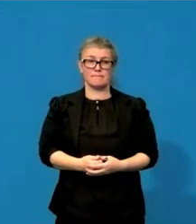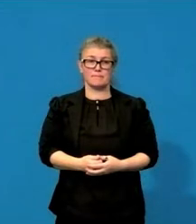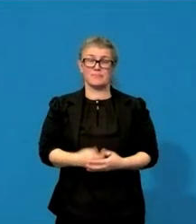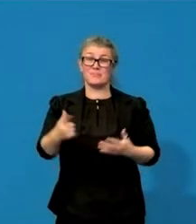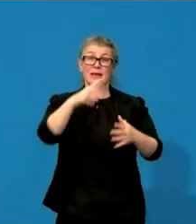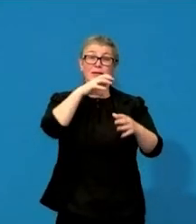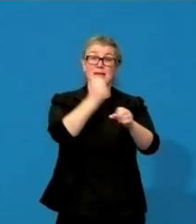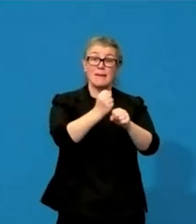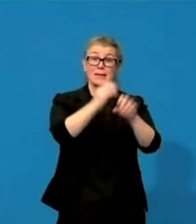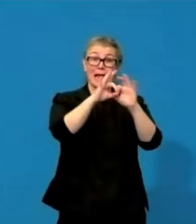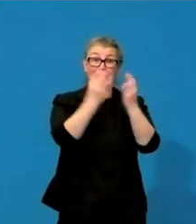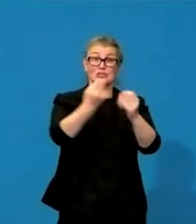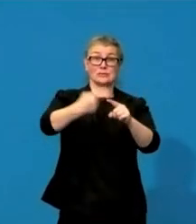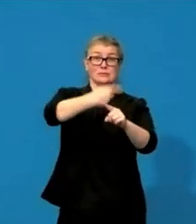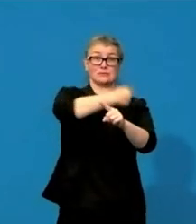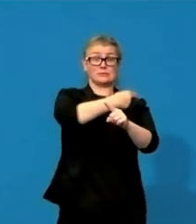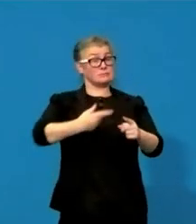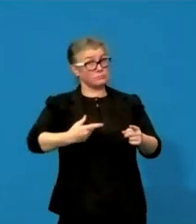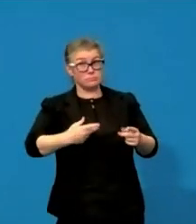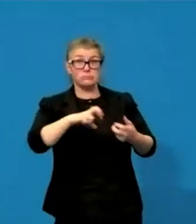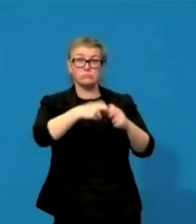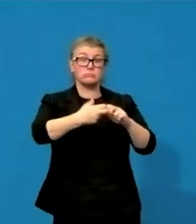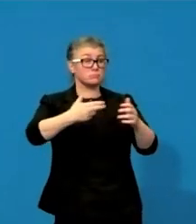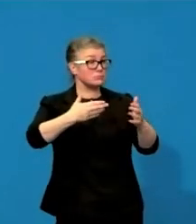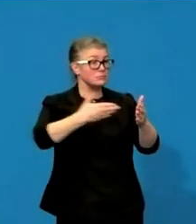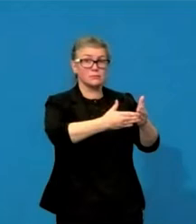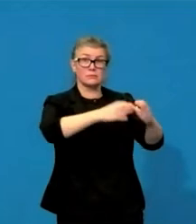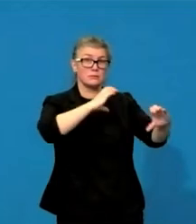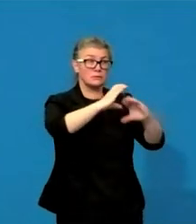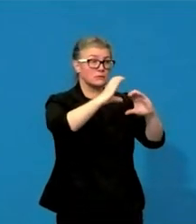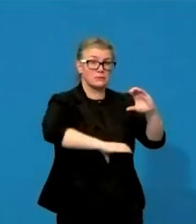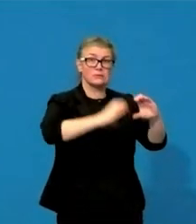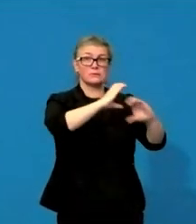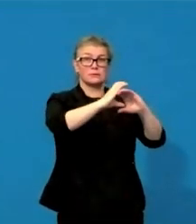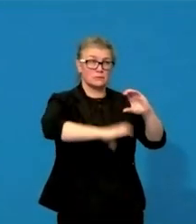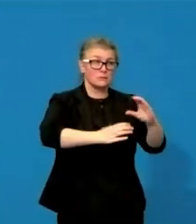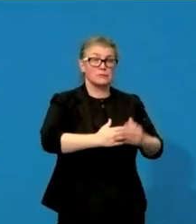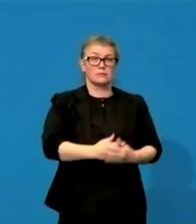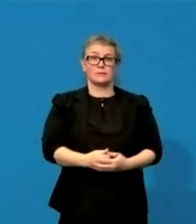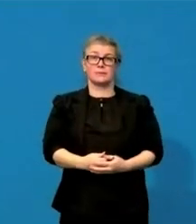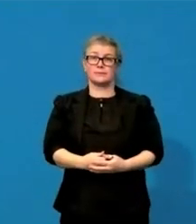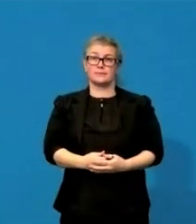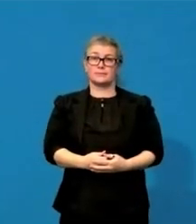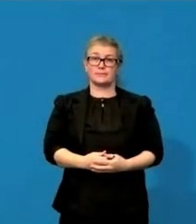various descriptions. June and Damian will conclude by addressing the need for